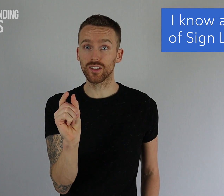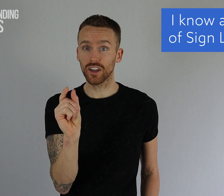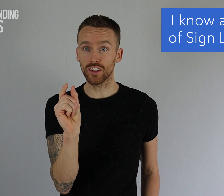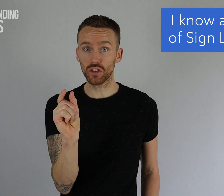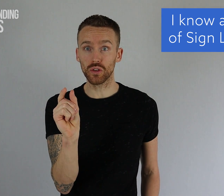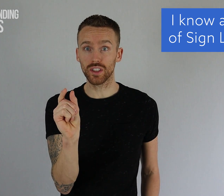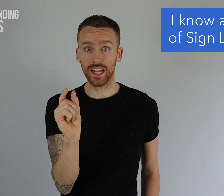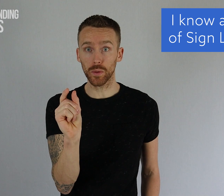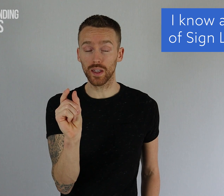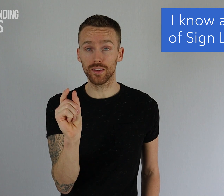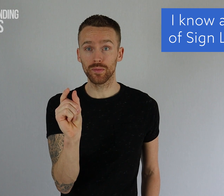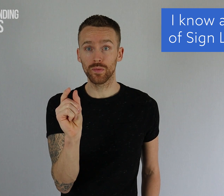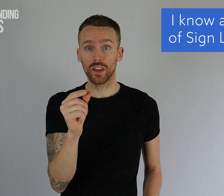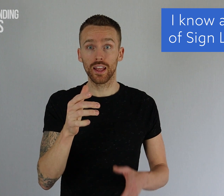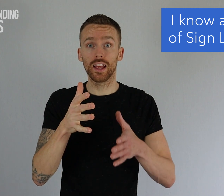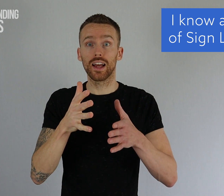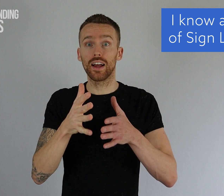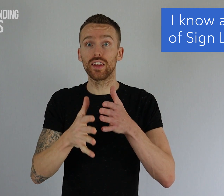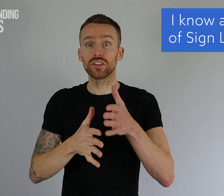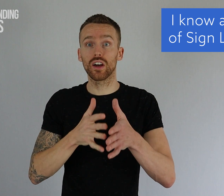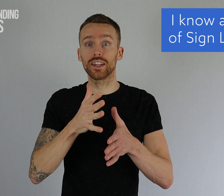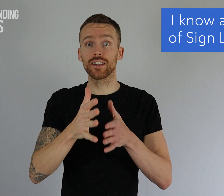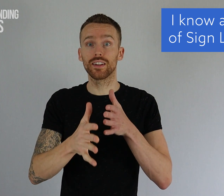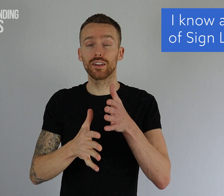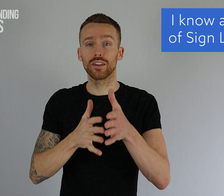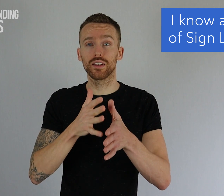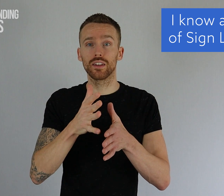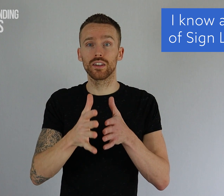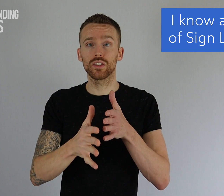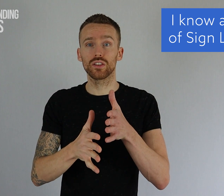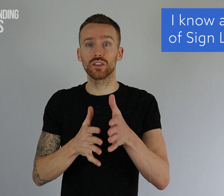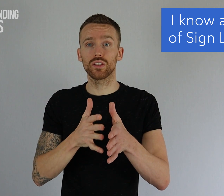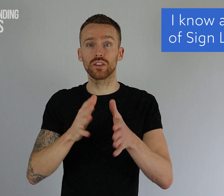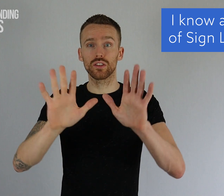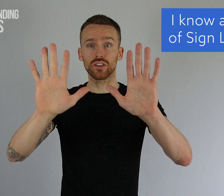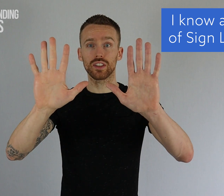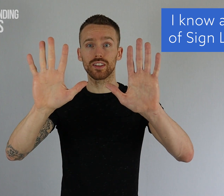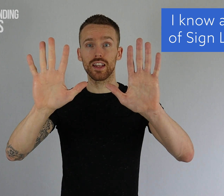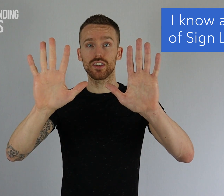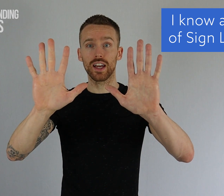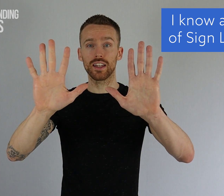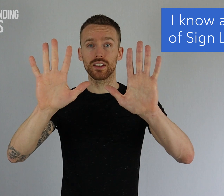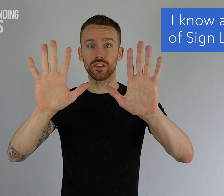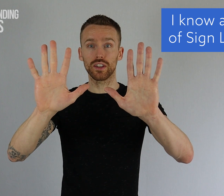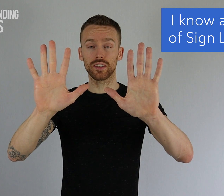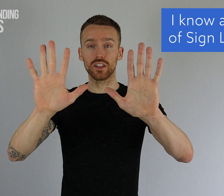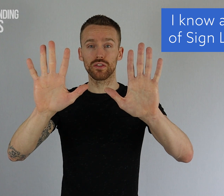a sign that you're using anyway. And then sign, just extend your hand and extend your